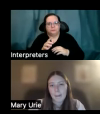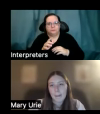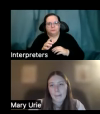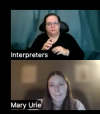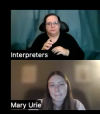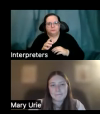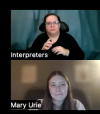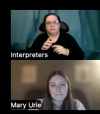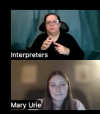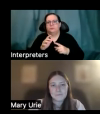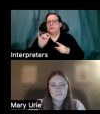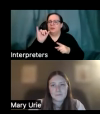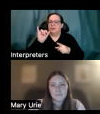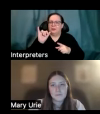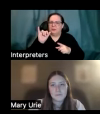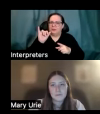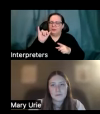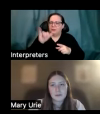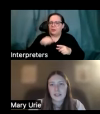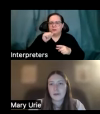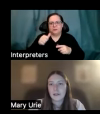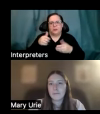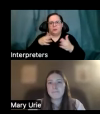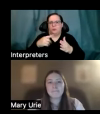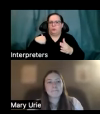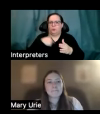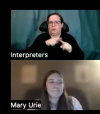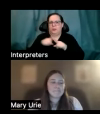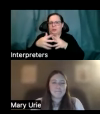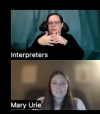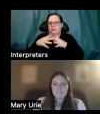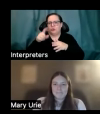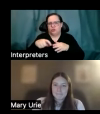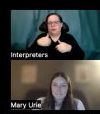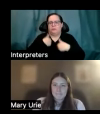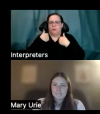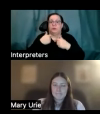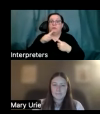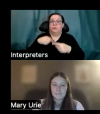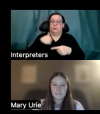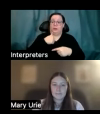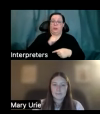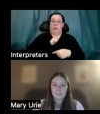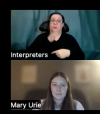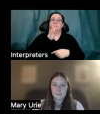The way we as Americans should have to live our lives. When I was five, my mother proudly pushed my wheelchair to our